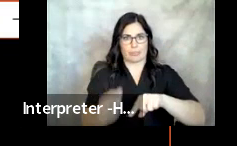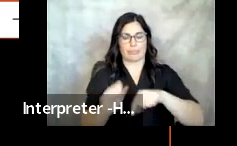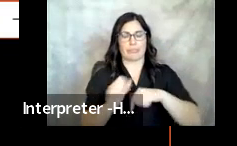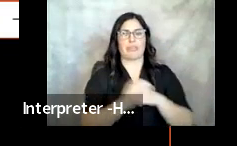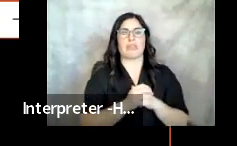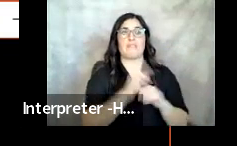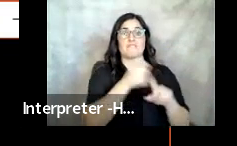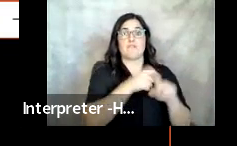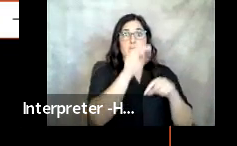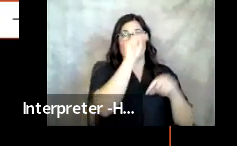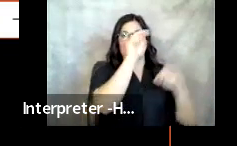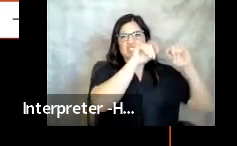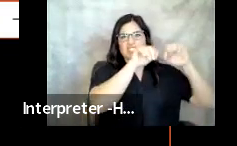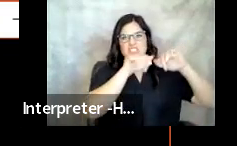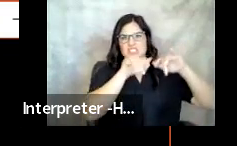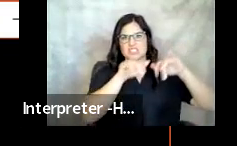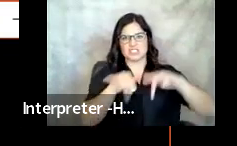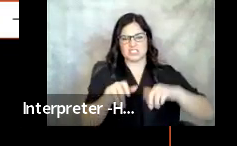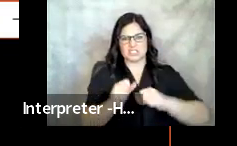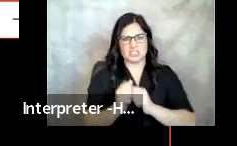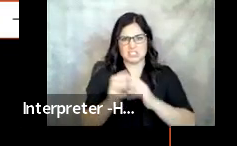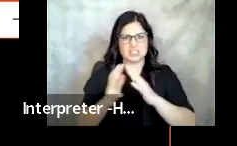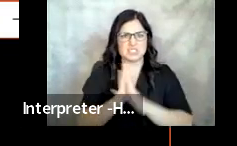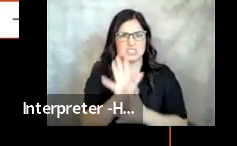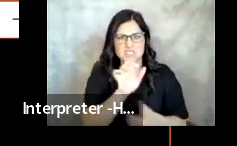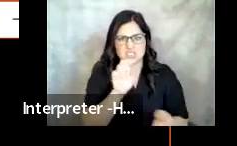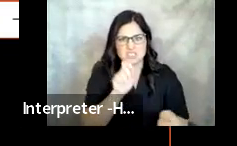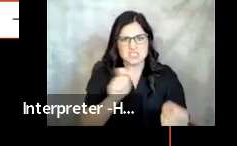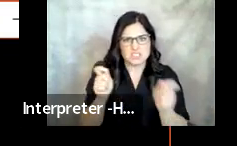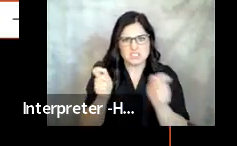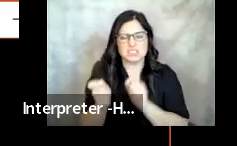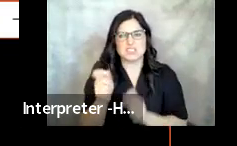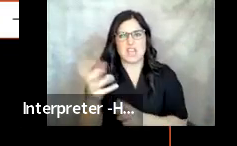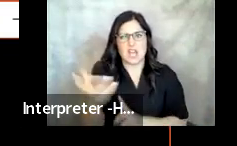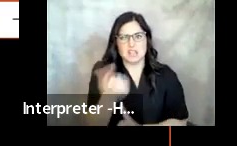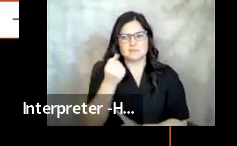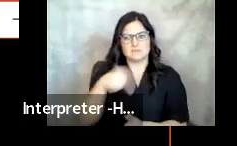North to cousin, beguile and use the Negroes in the villages.